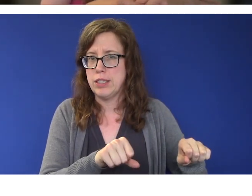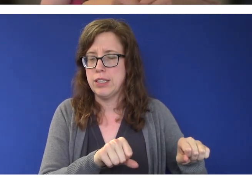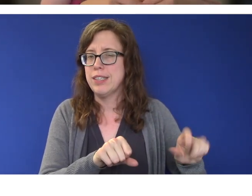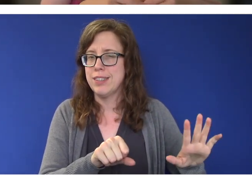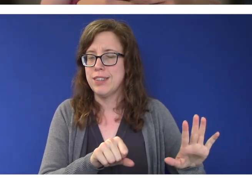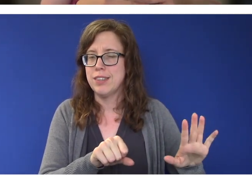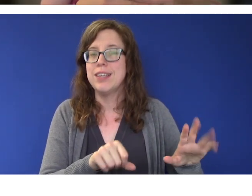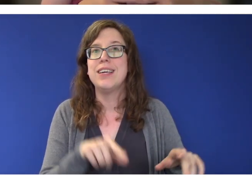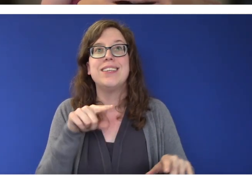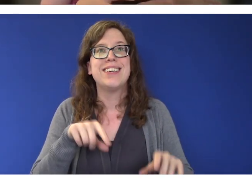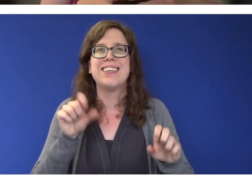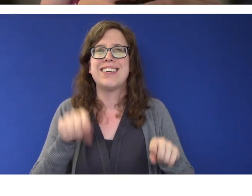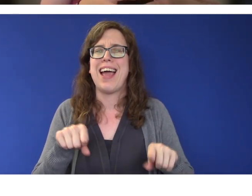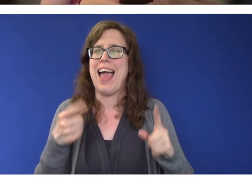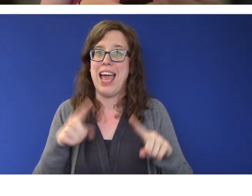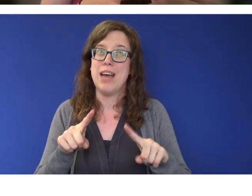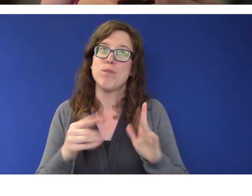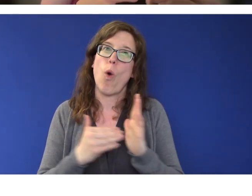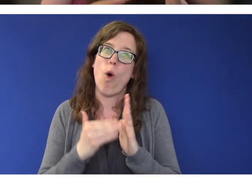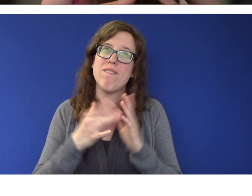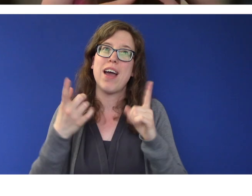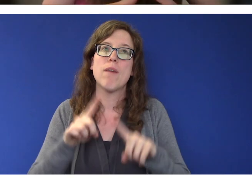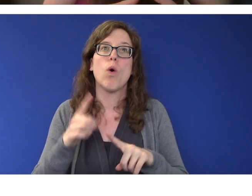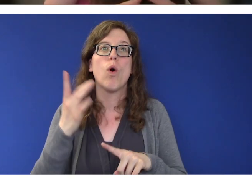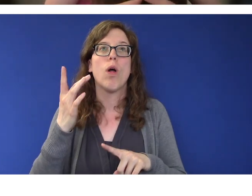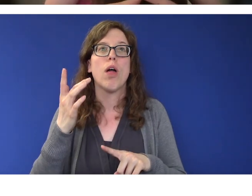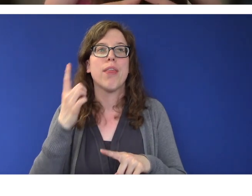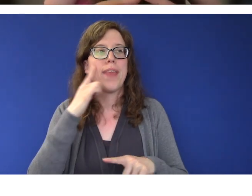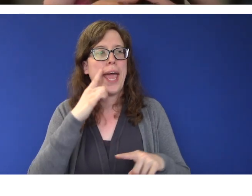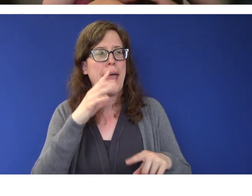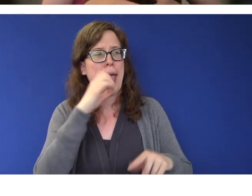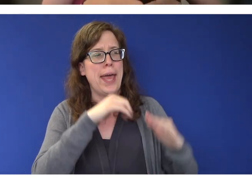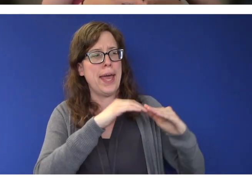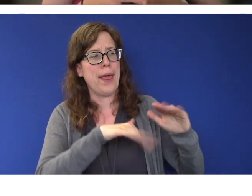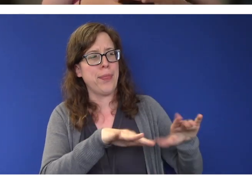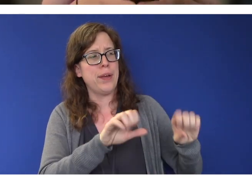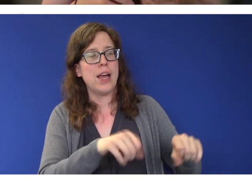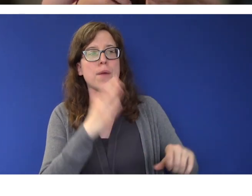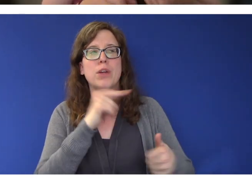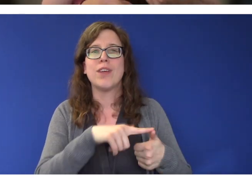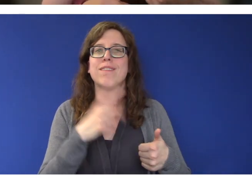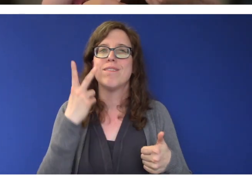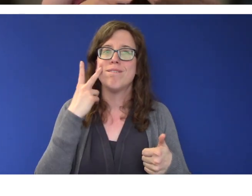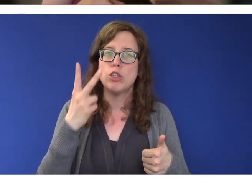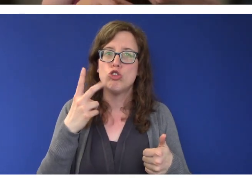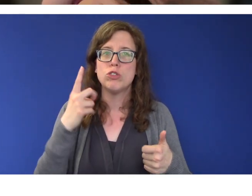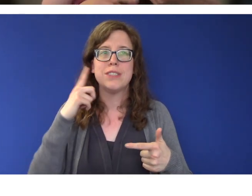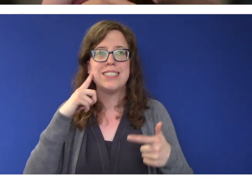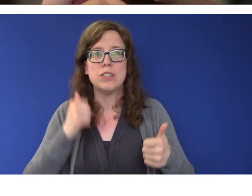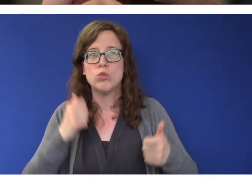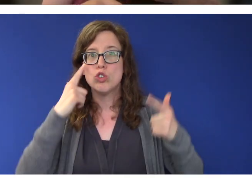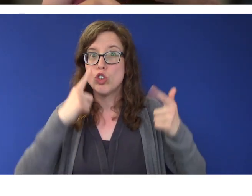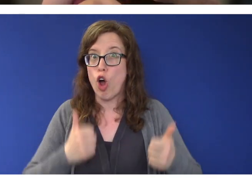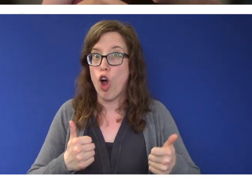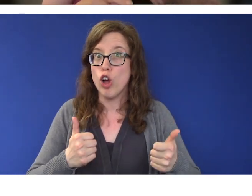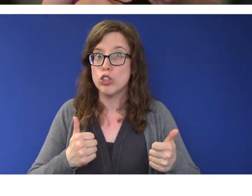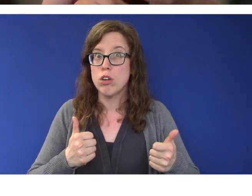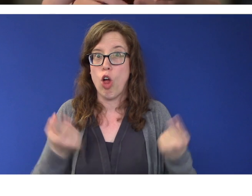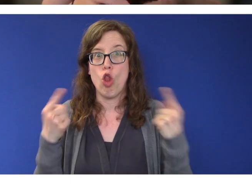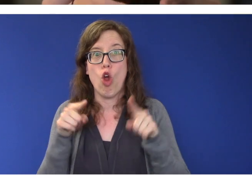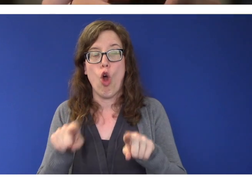This can happen, and oftentimes happens, because of that combined vision and hearing loss along